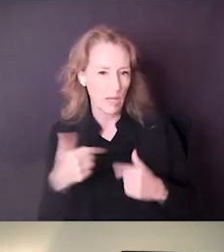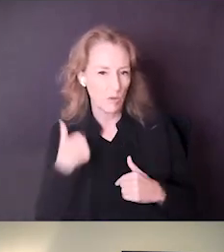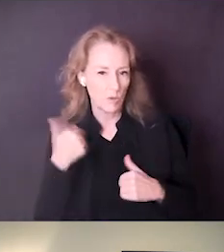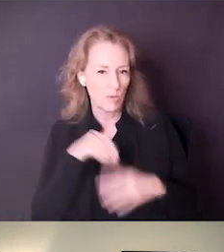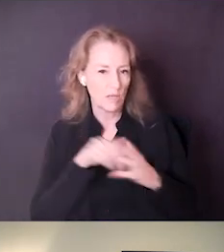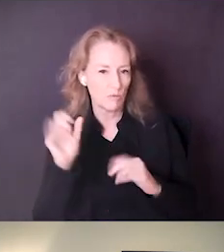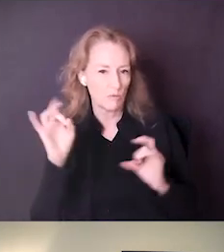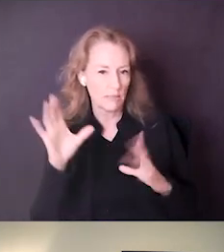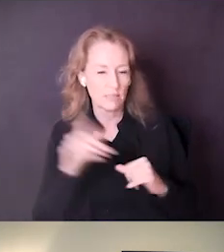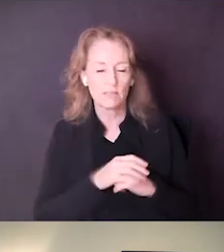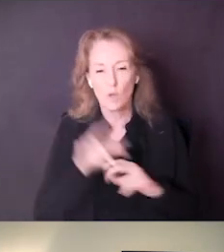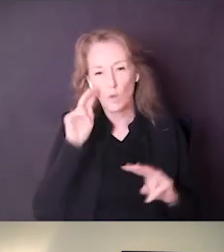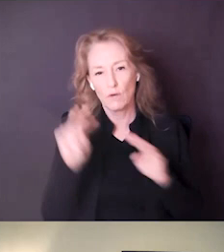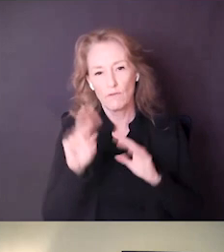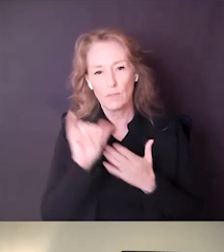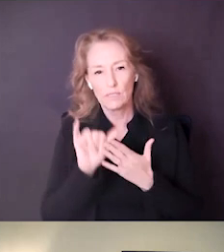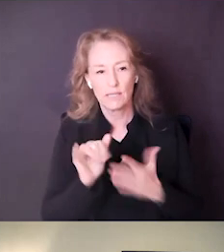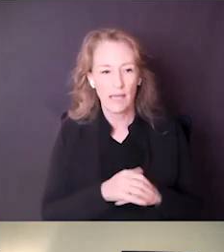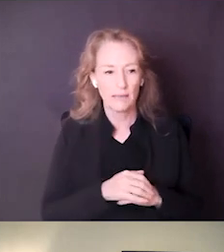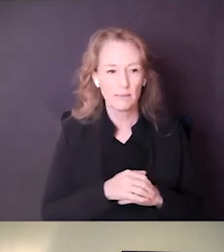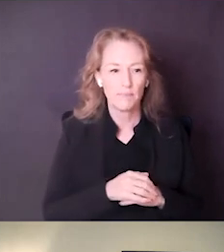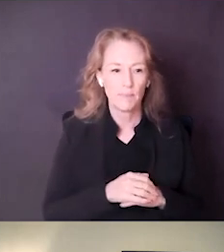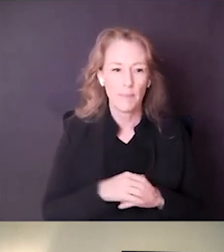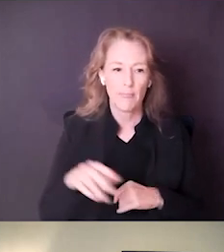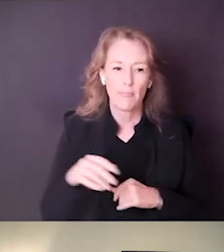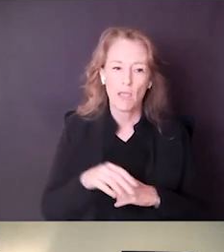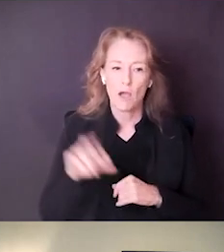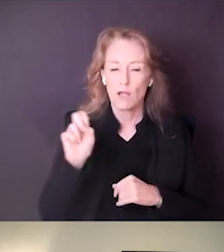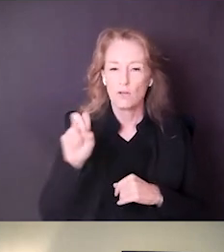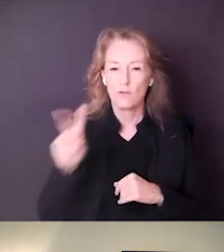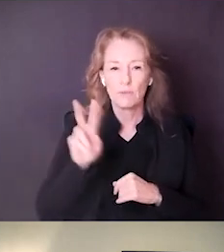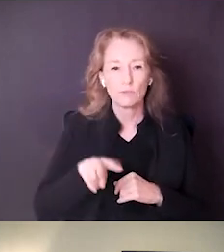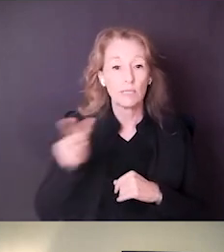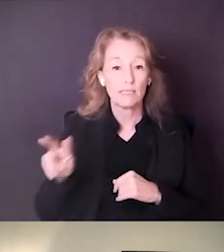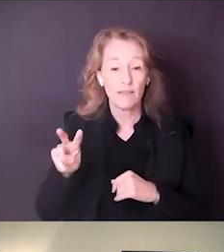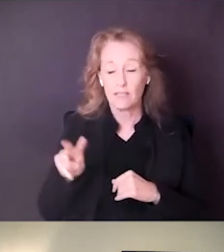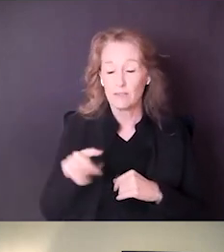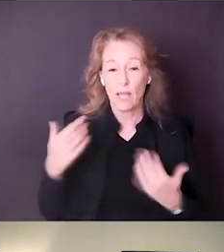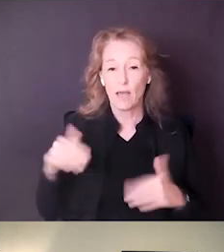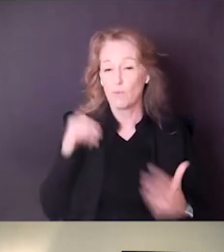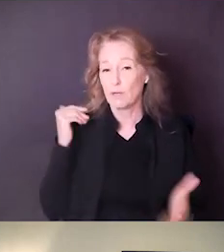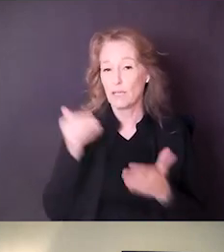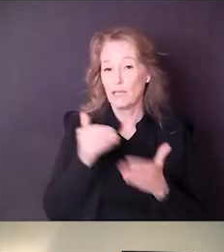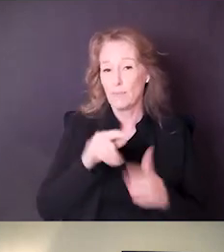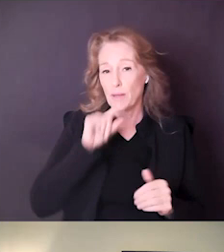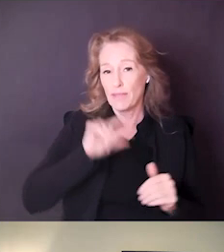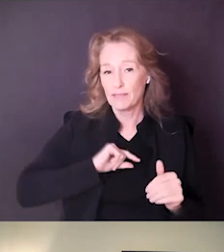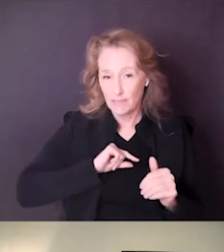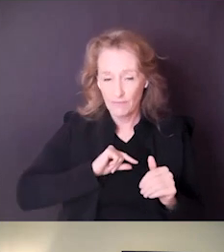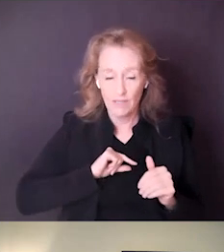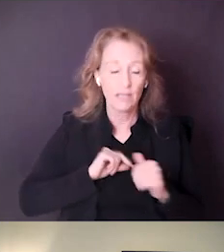ON NOVEMBER 22ND THERE IS THANKSGIVING WEEK SO NO CRISIS JAM THAT